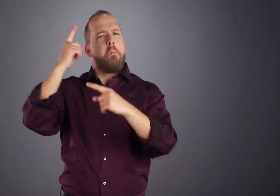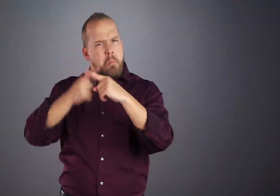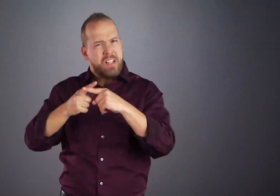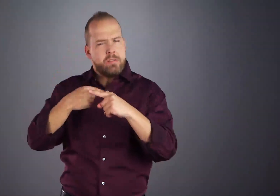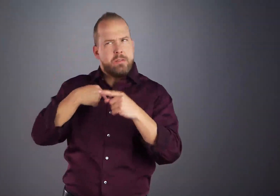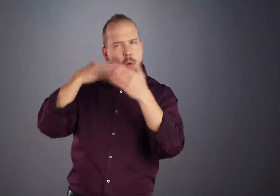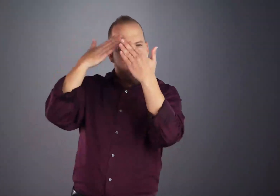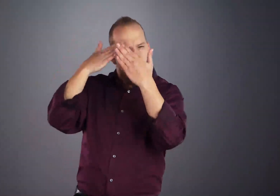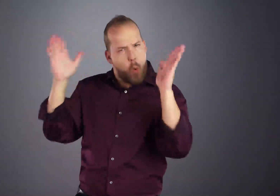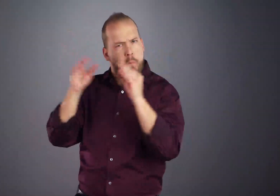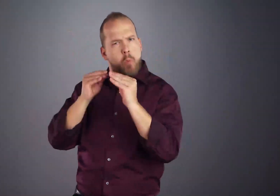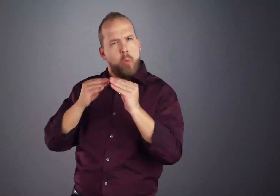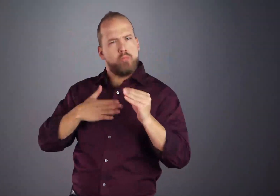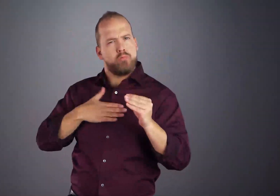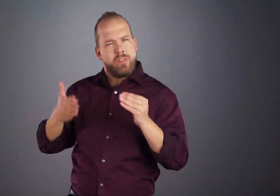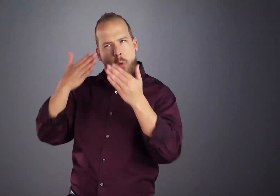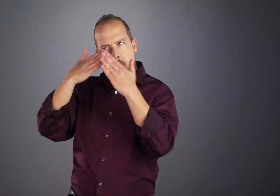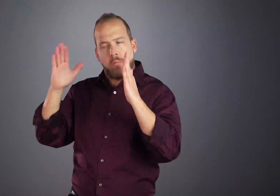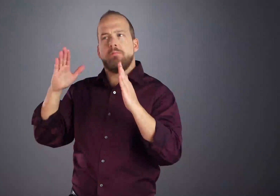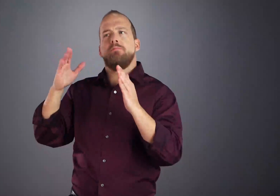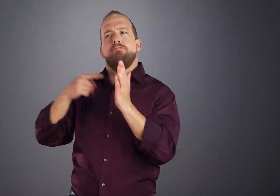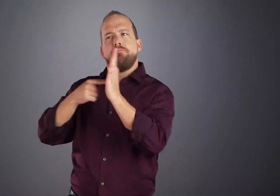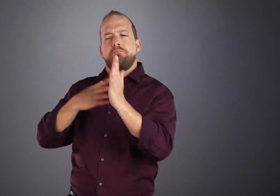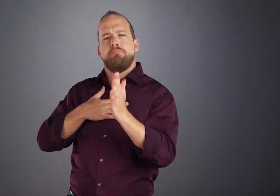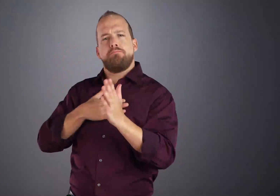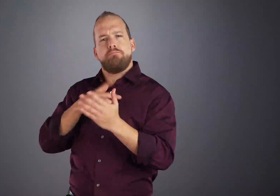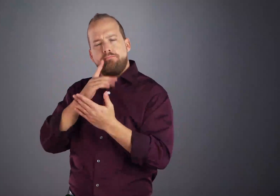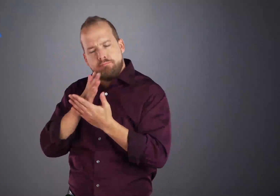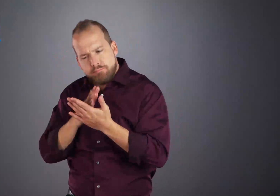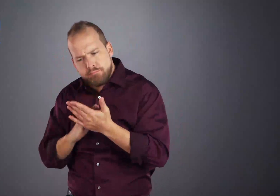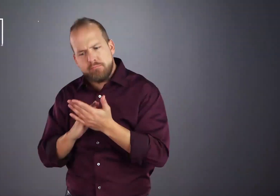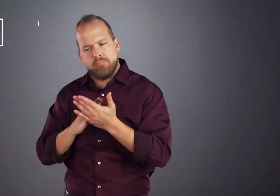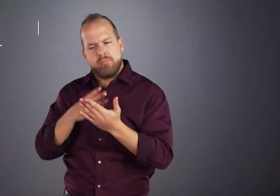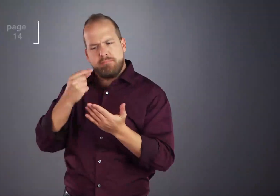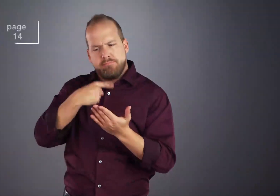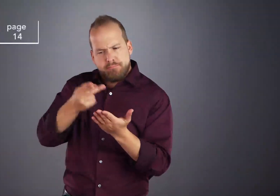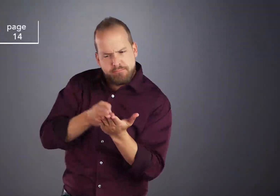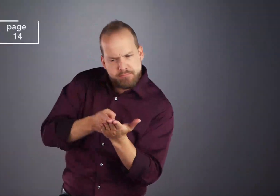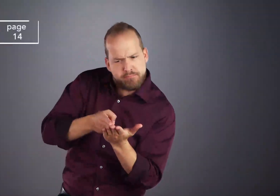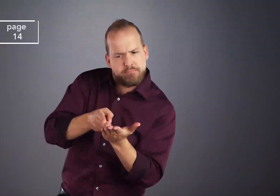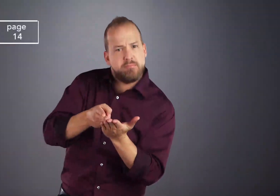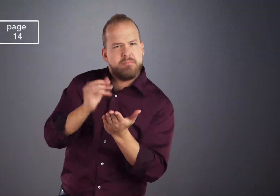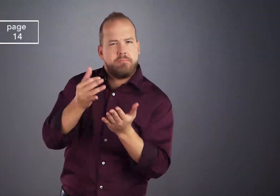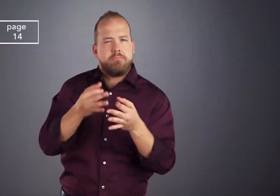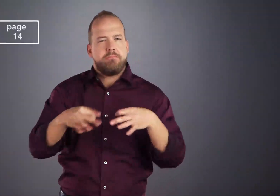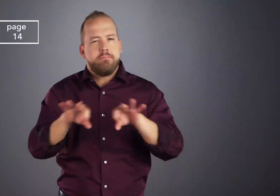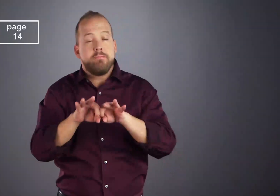and maintain the new order of things, were the essential requirements.